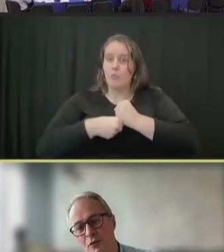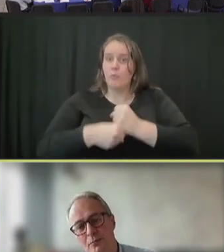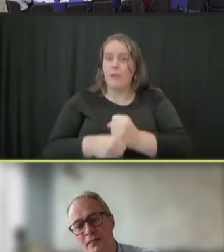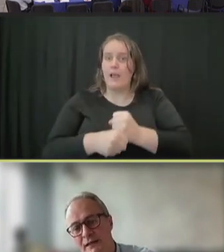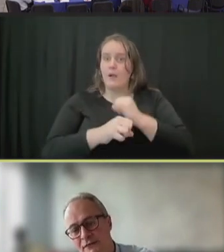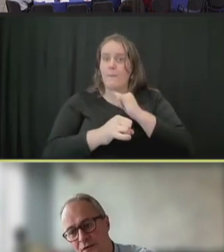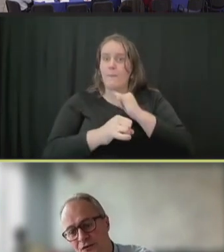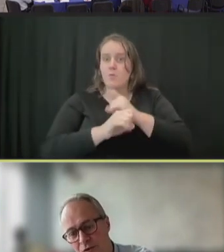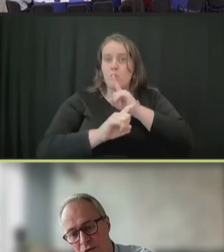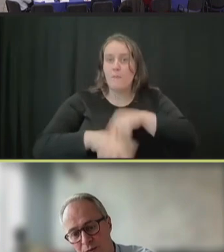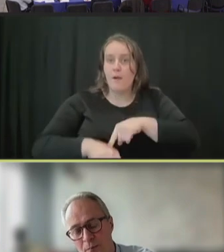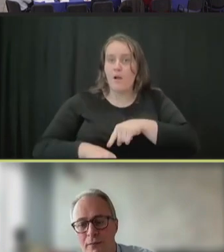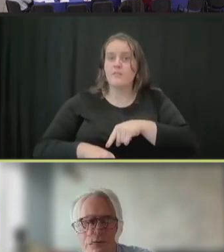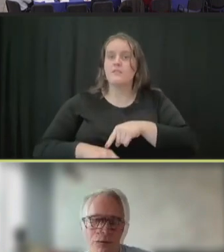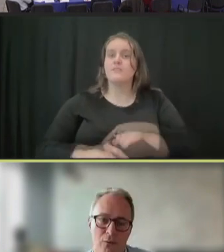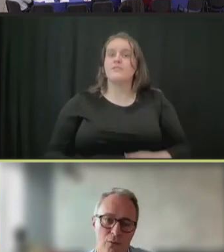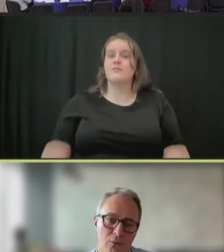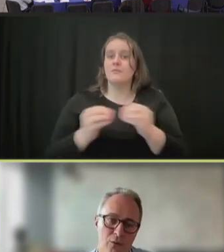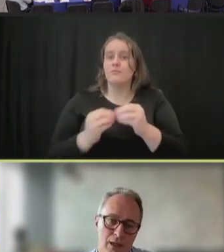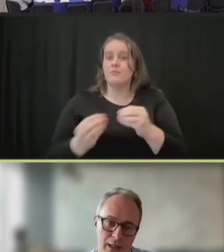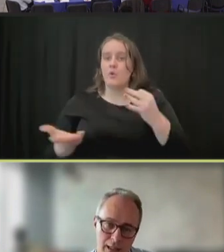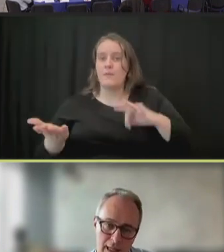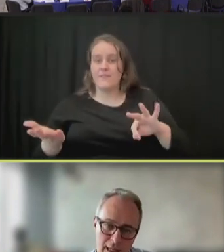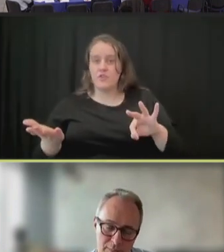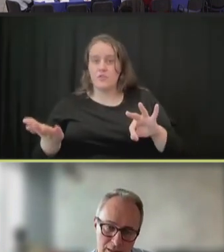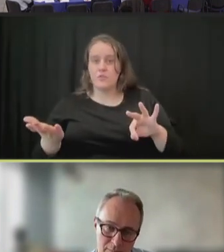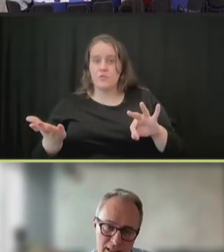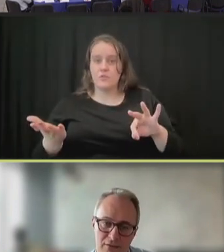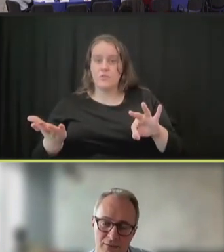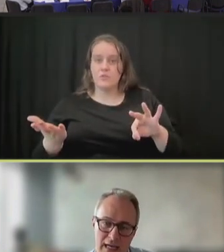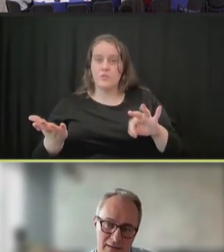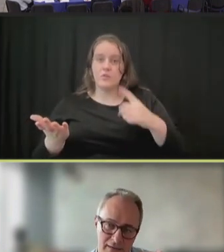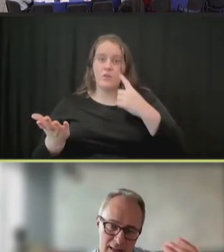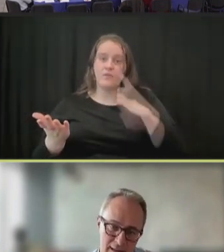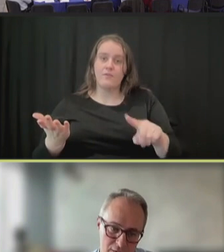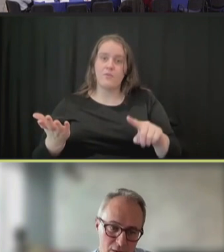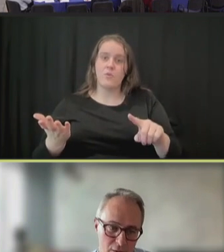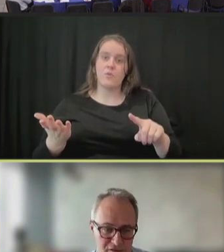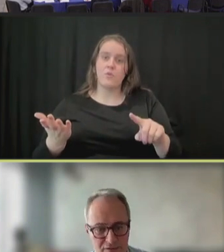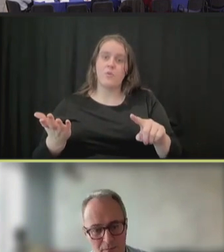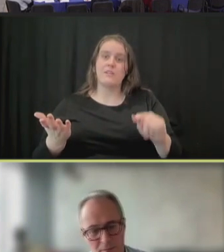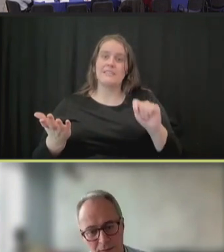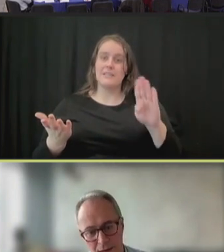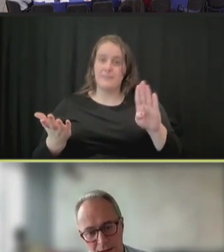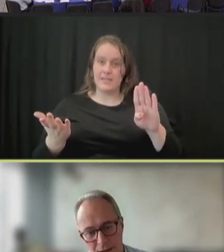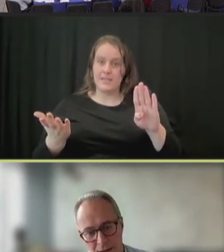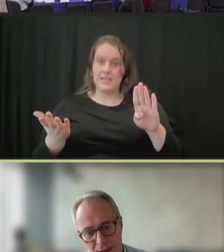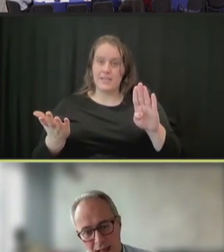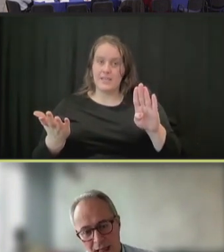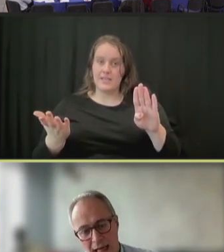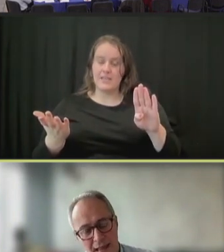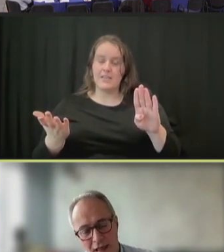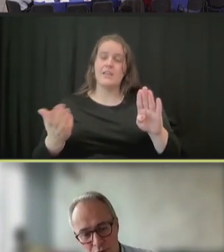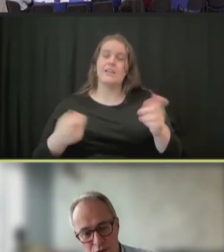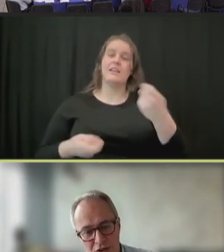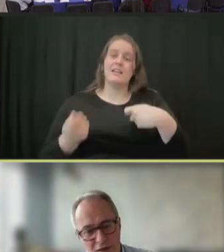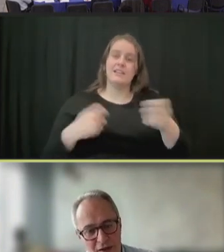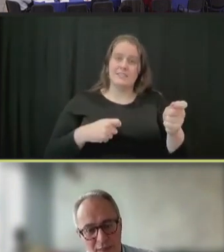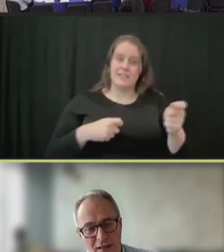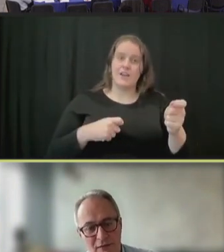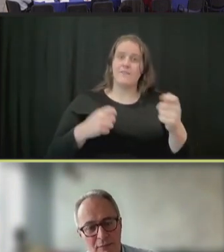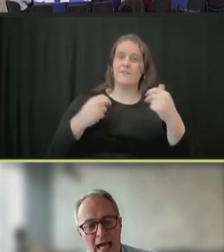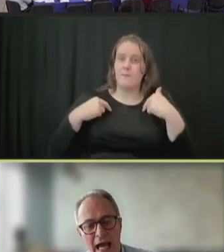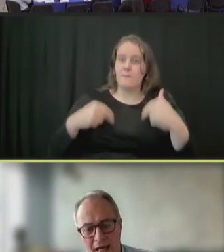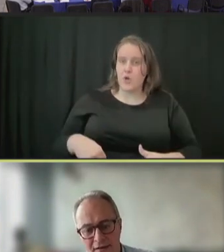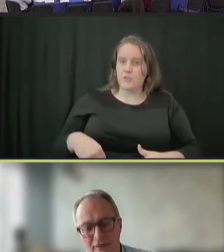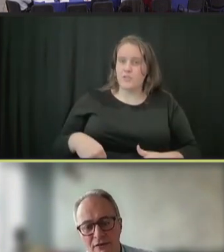more beneficial to Mtb rather than to the host. And evolutionary Mtb actively